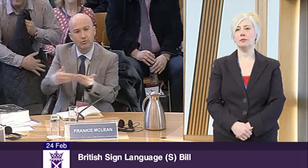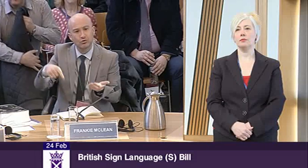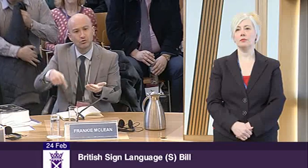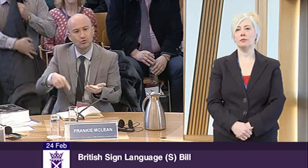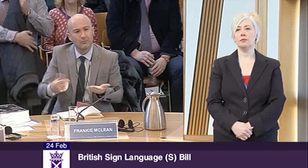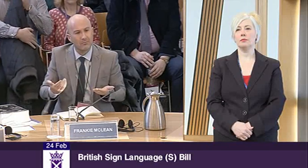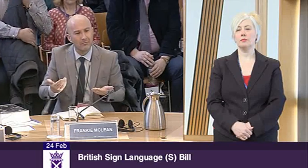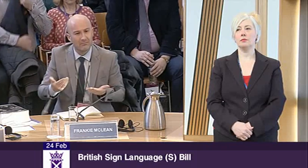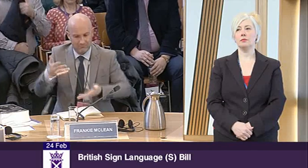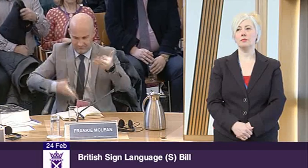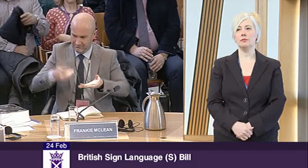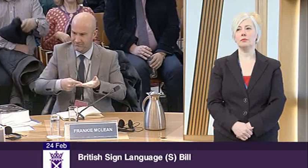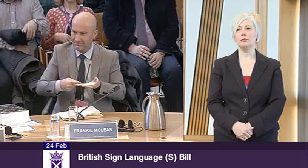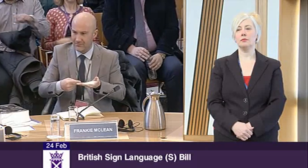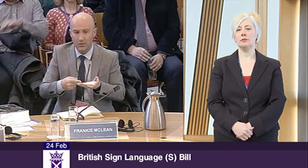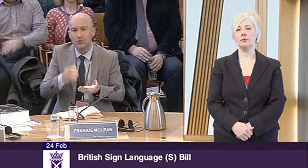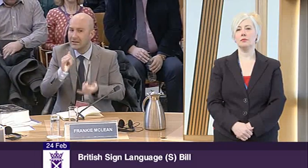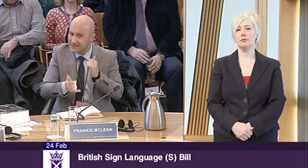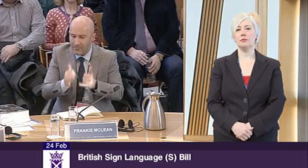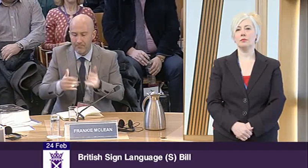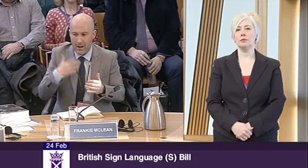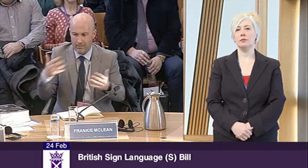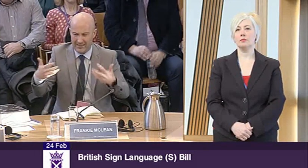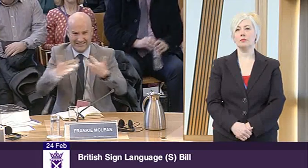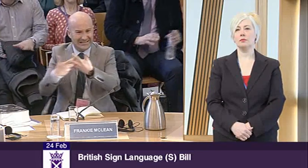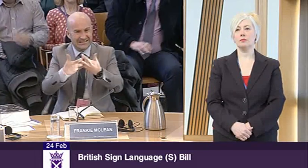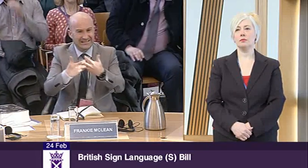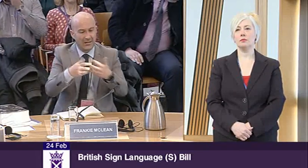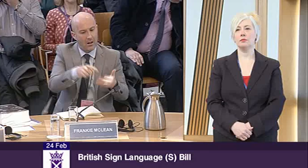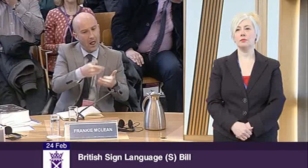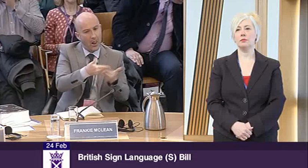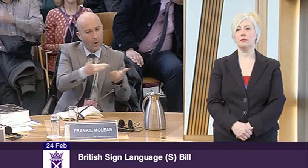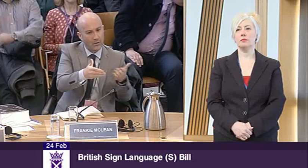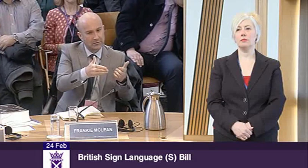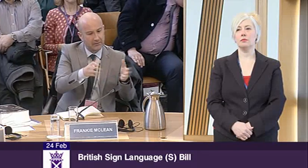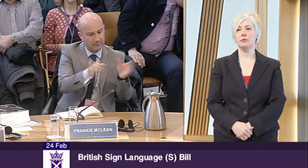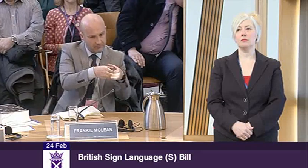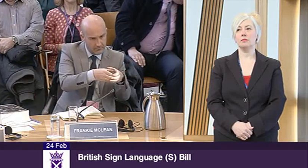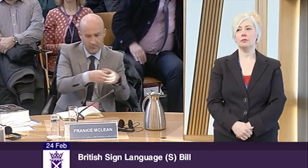and many people do not consider deaf people to be disabled and therefore covered by that act.